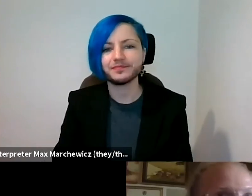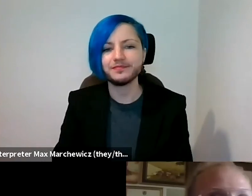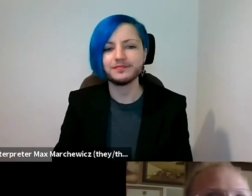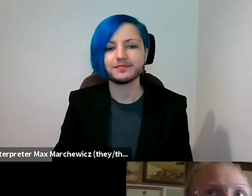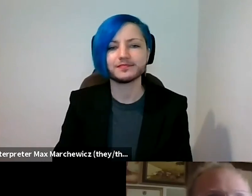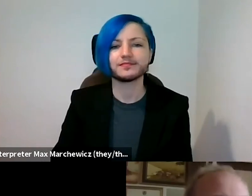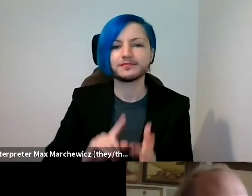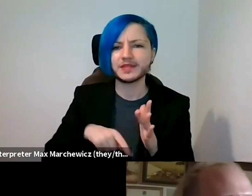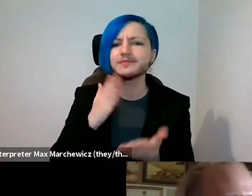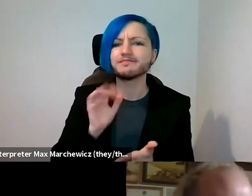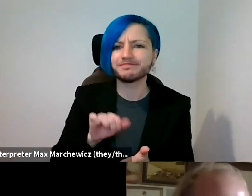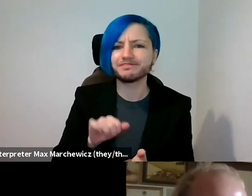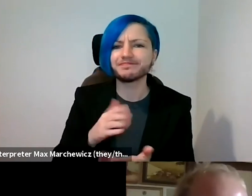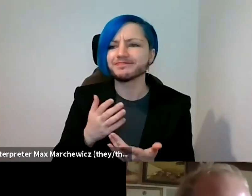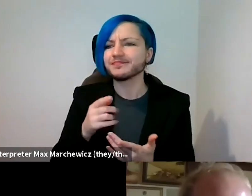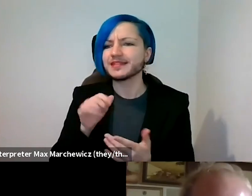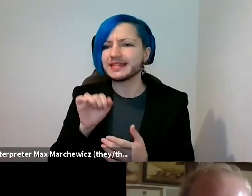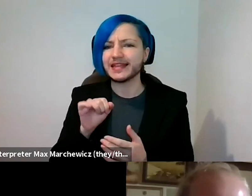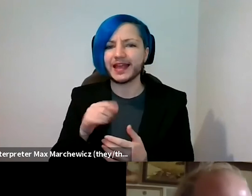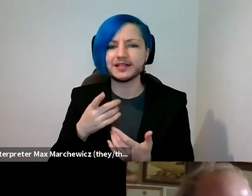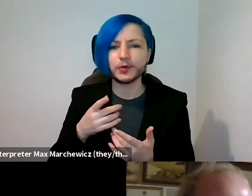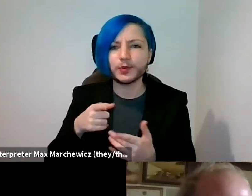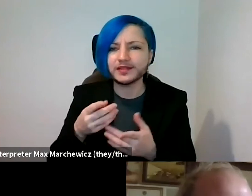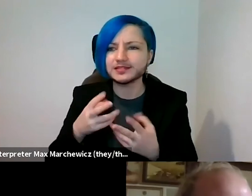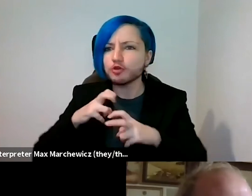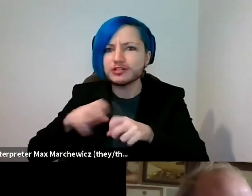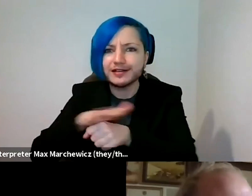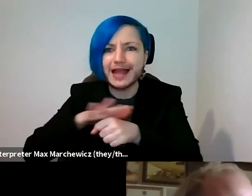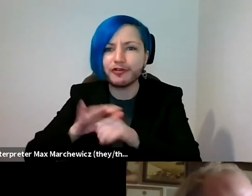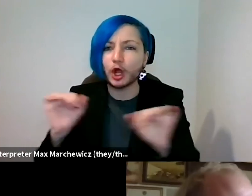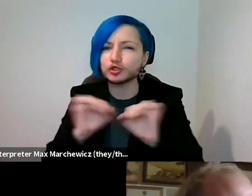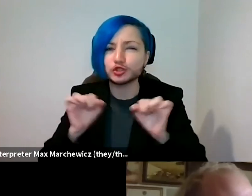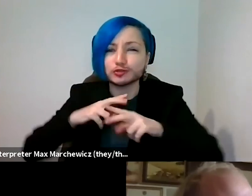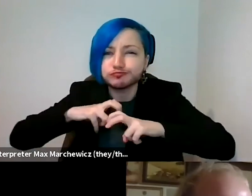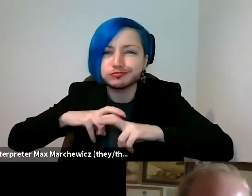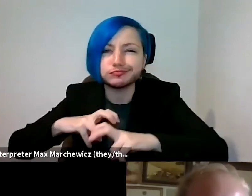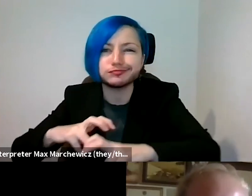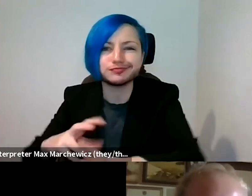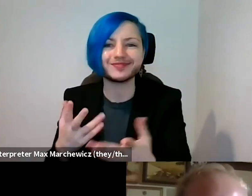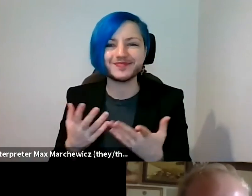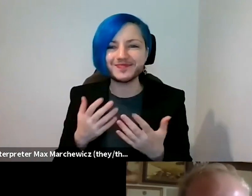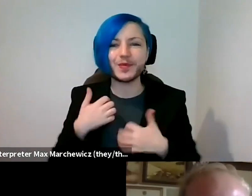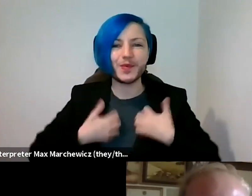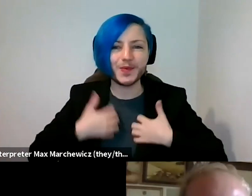It's almost like, an untapped way of researching still to be, still to be looked into. Absolutely.